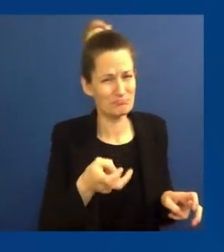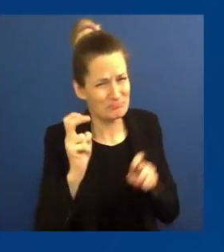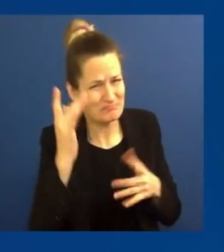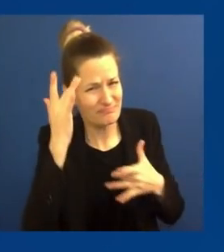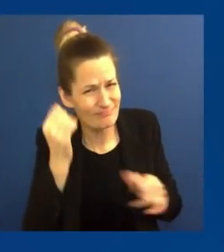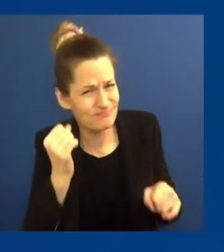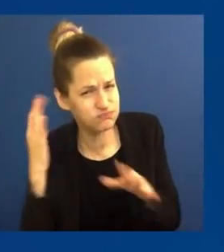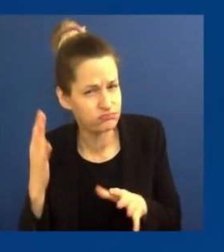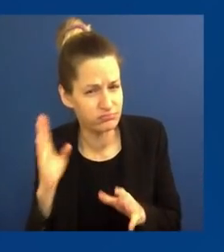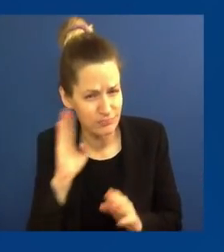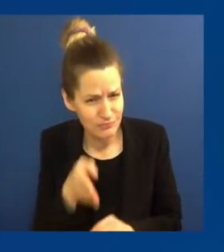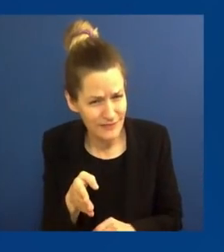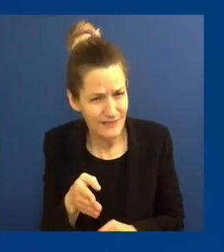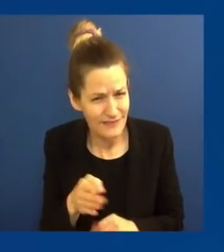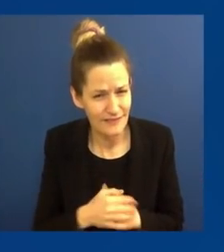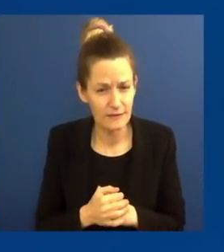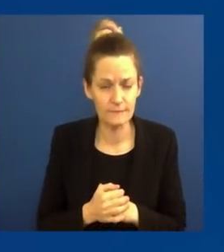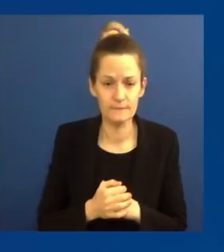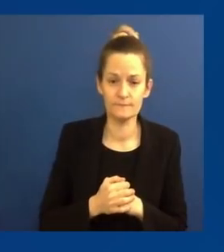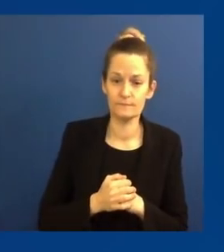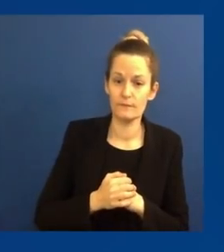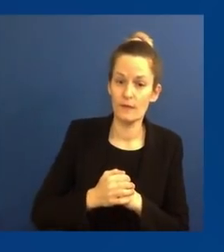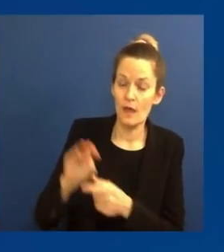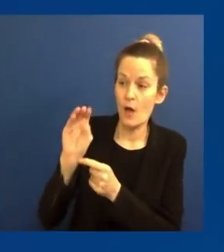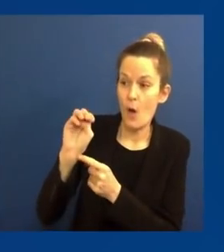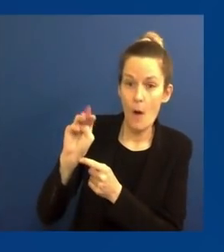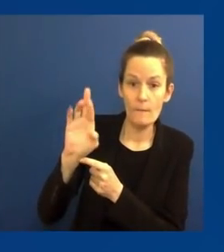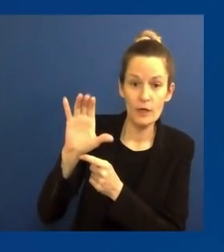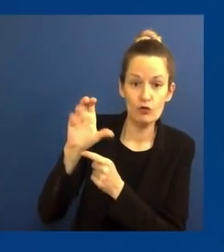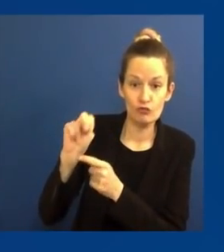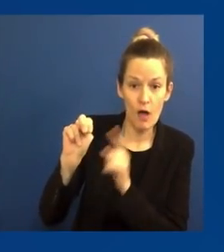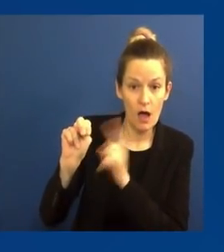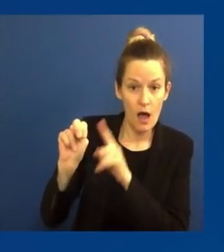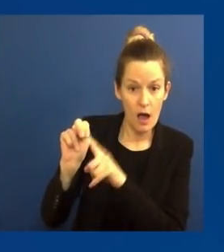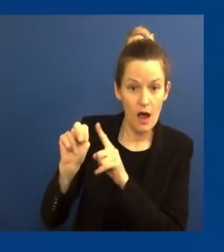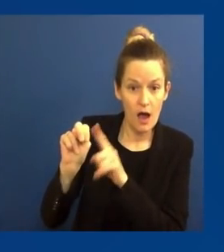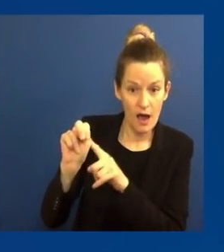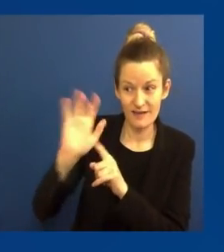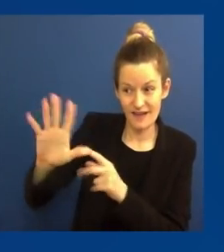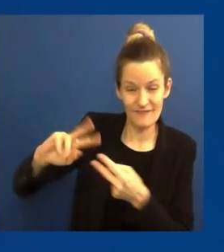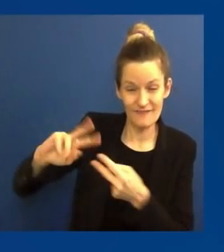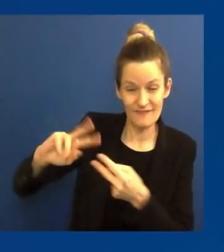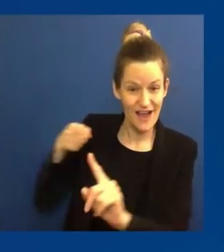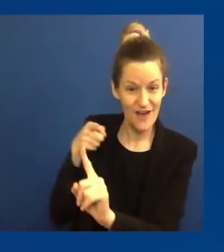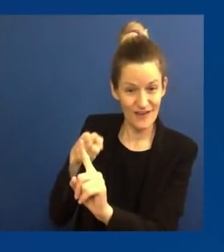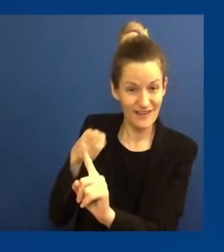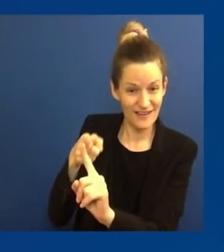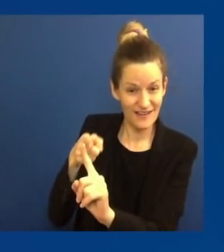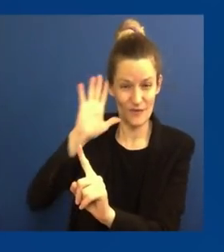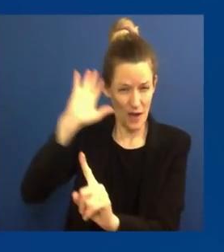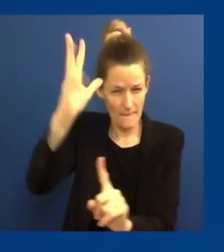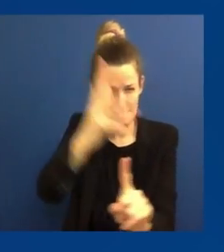is highest for those who are up to date with their vaccination, meaning those who are boosted when they are eligible.